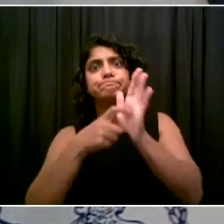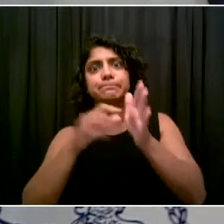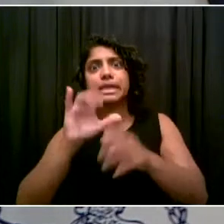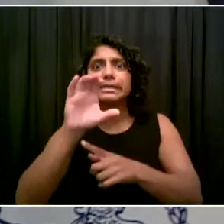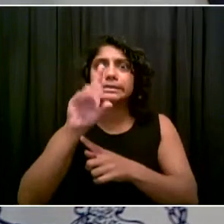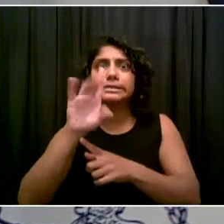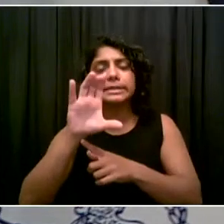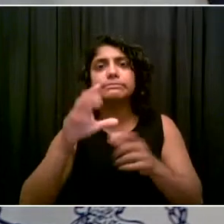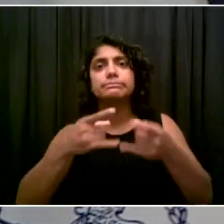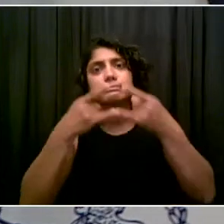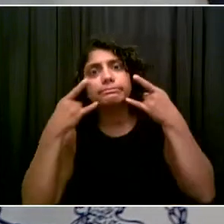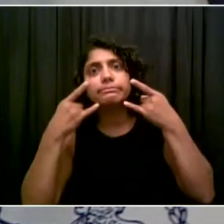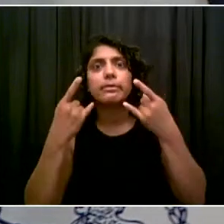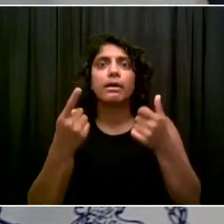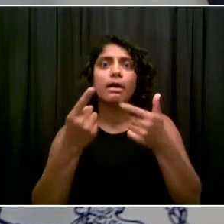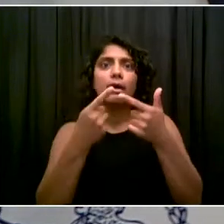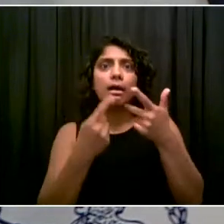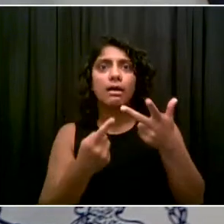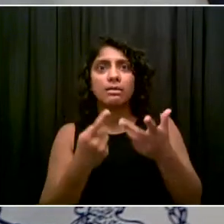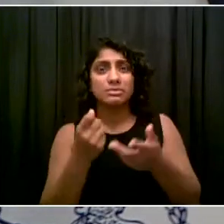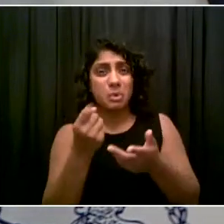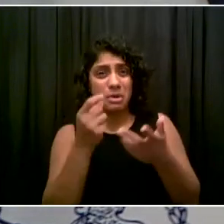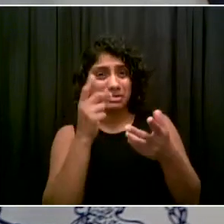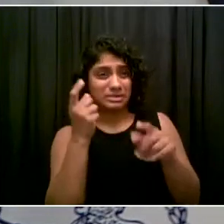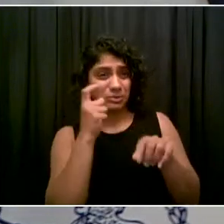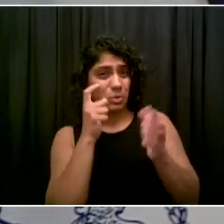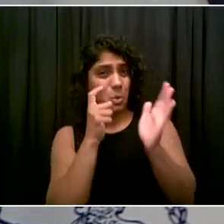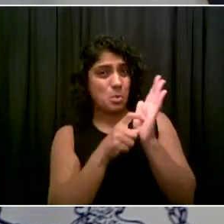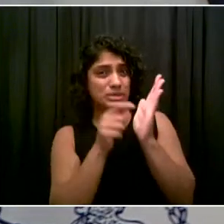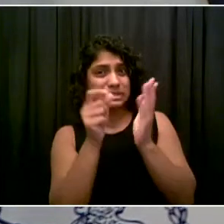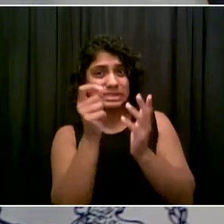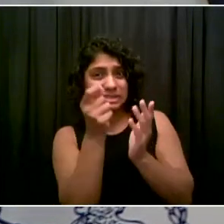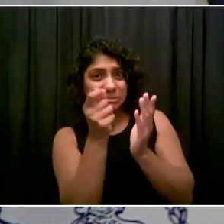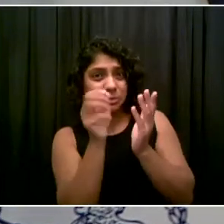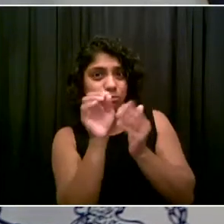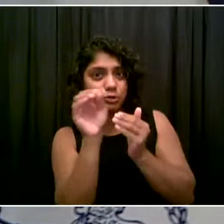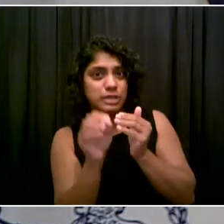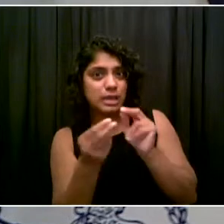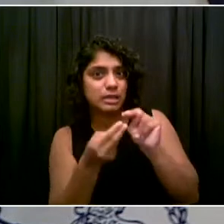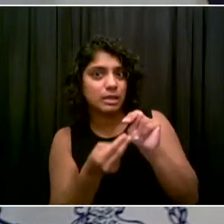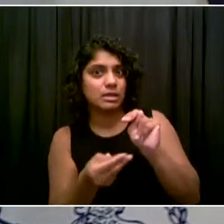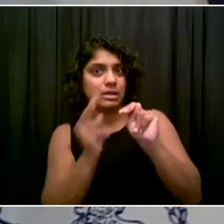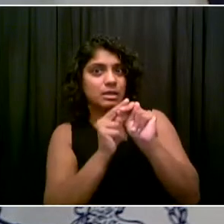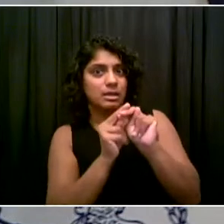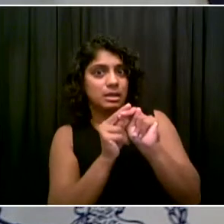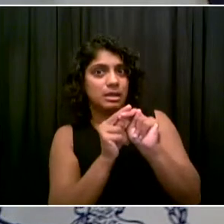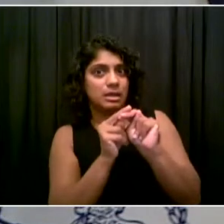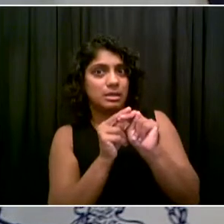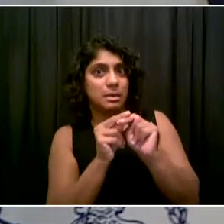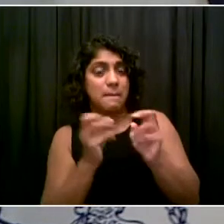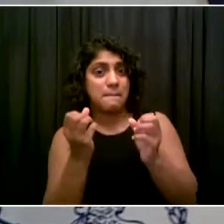SUGGESTING MASKS INSIDE AGAIN AND WHAT ARE THE PERCENTAGE OF NEW CASES IN